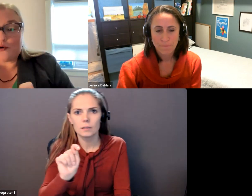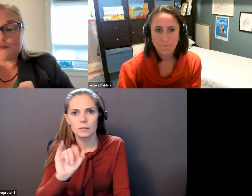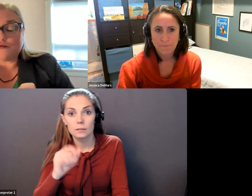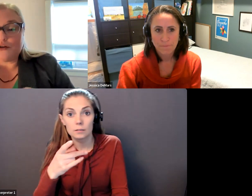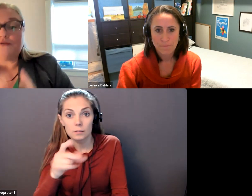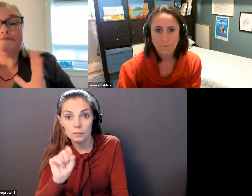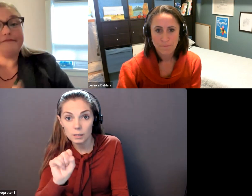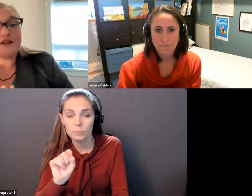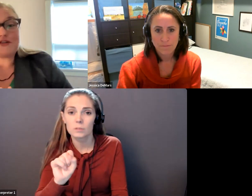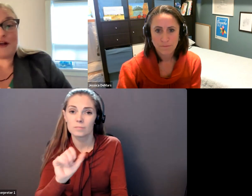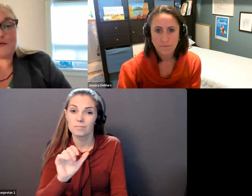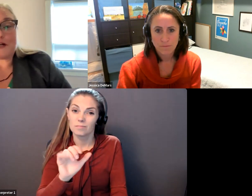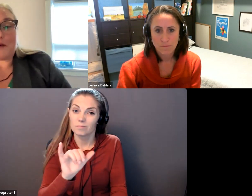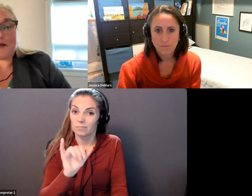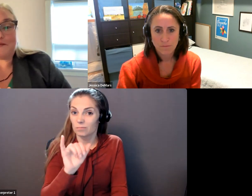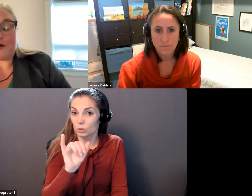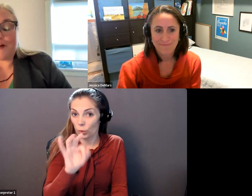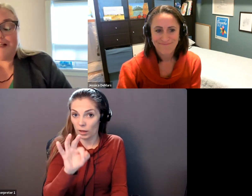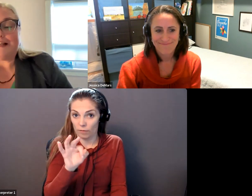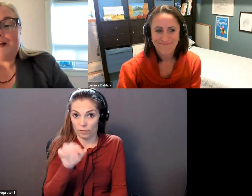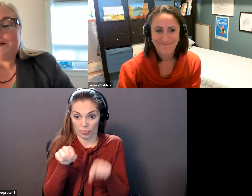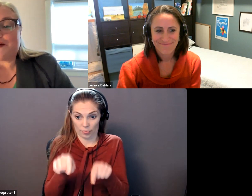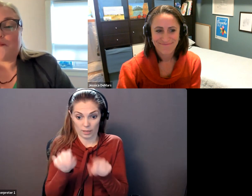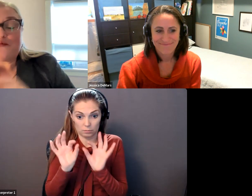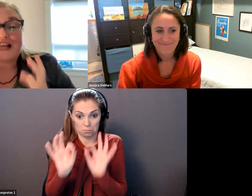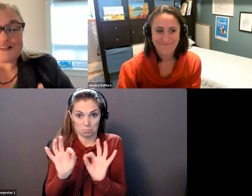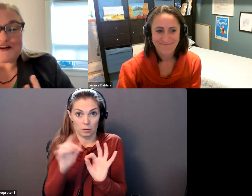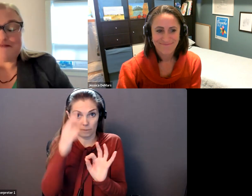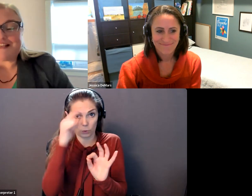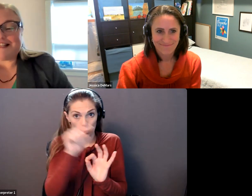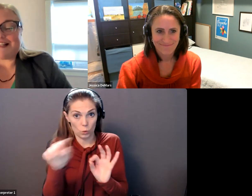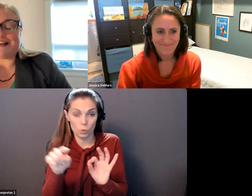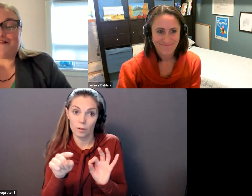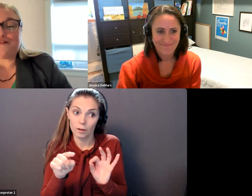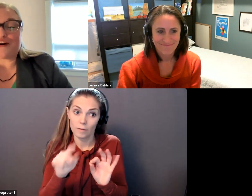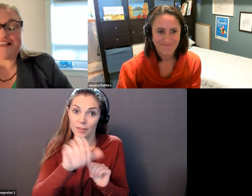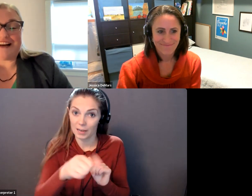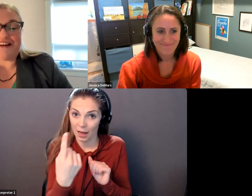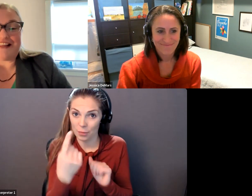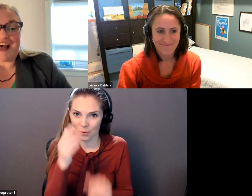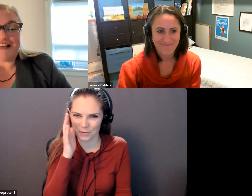one works for you there's another one coming all right. So thanks very much to Jessica for sharing